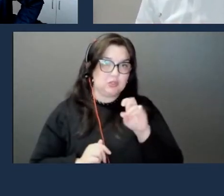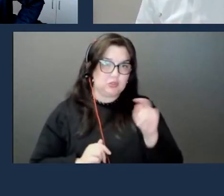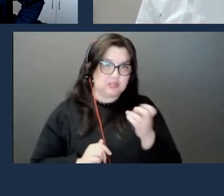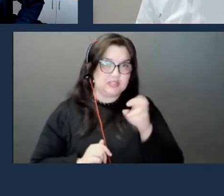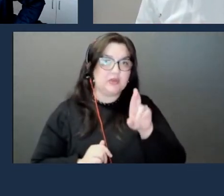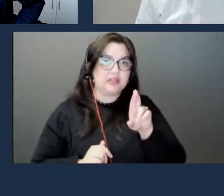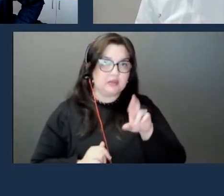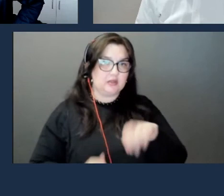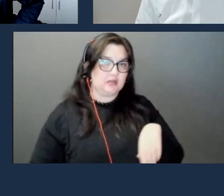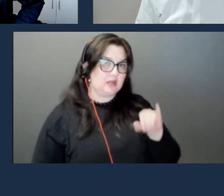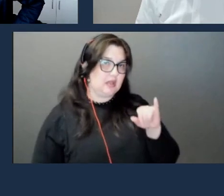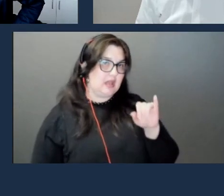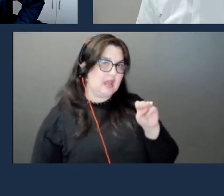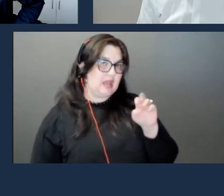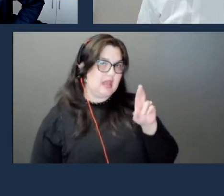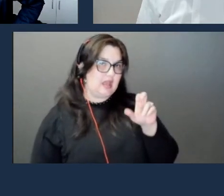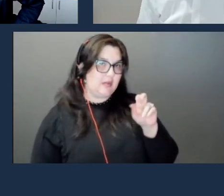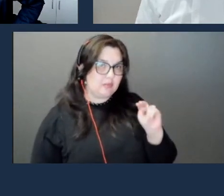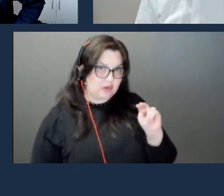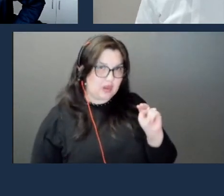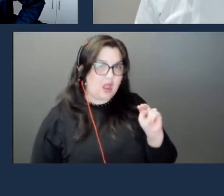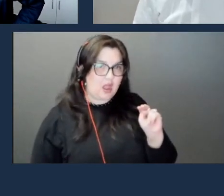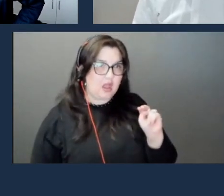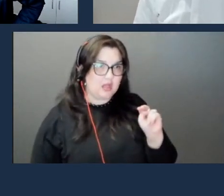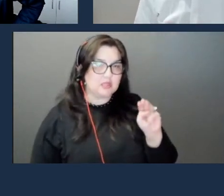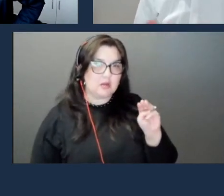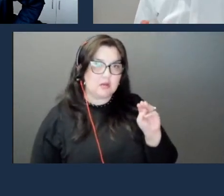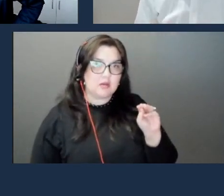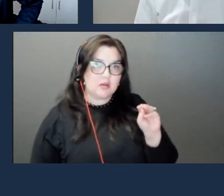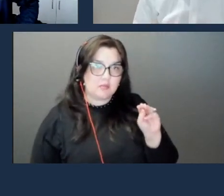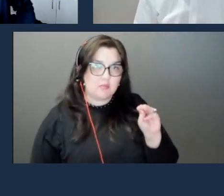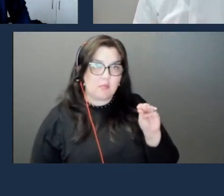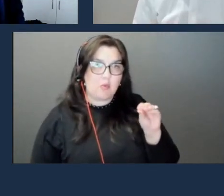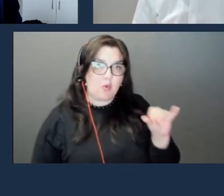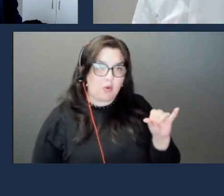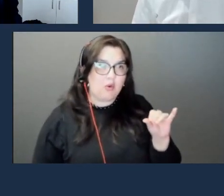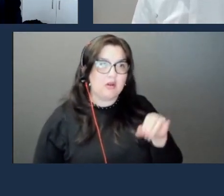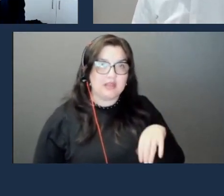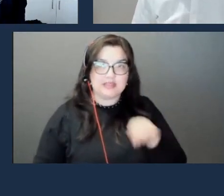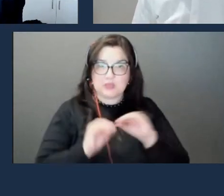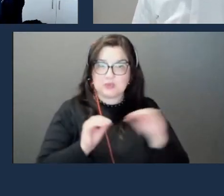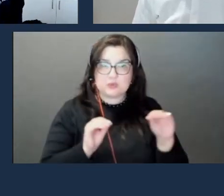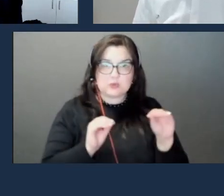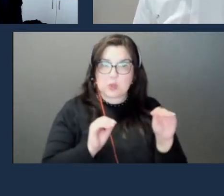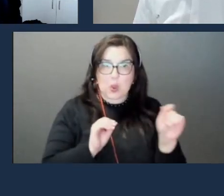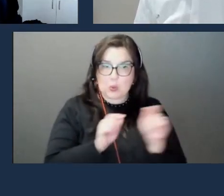My Twitter handle is ImranMoin, one word, my first name, last name, no space or anything in between.